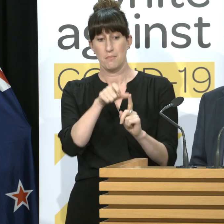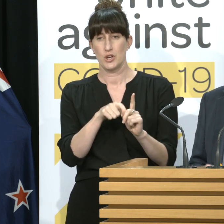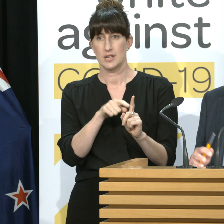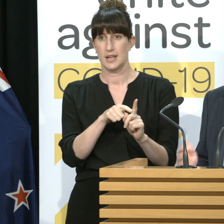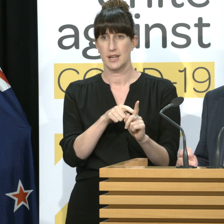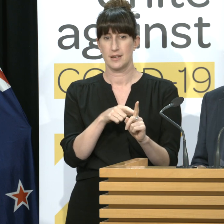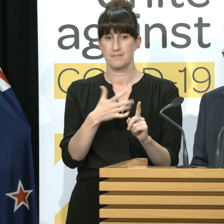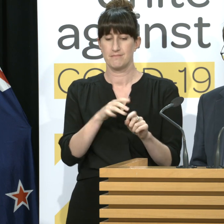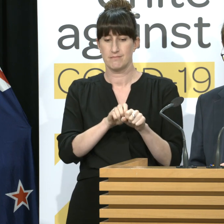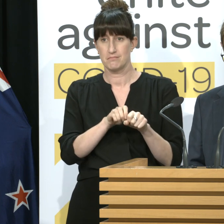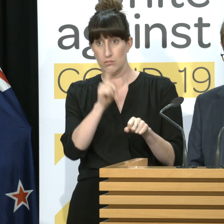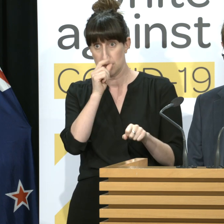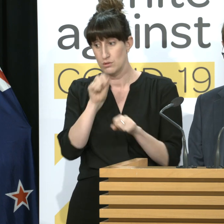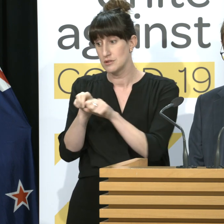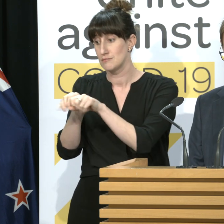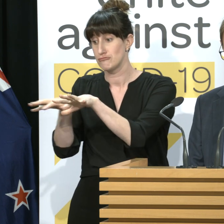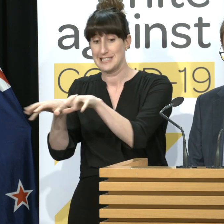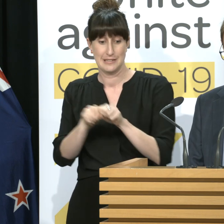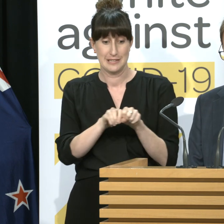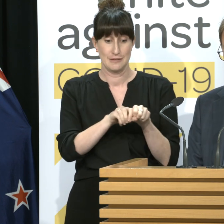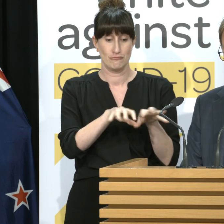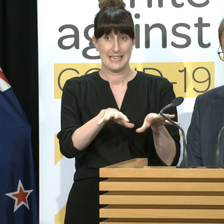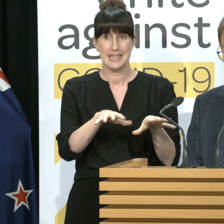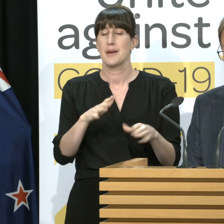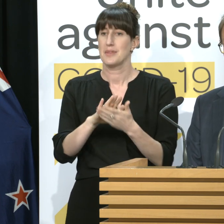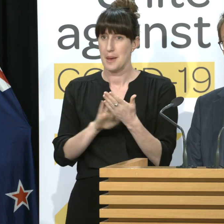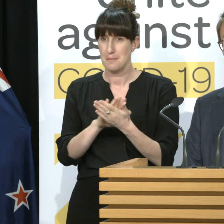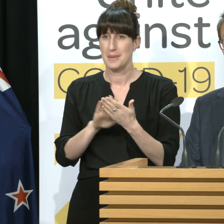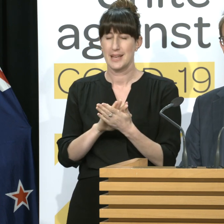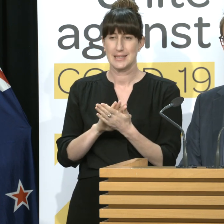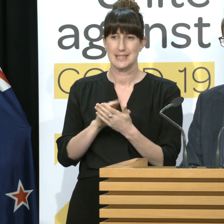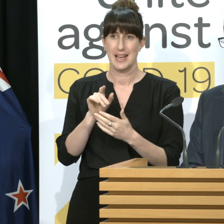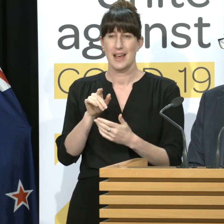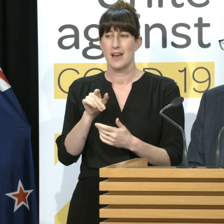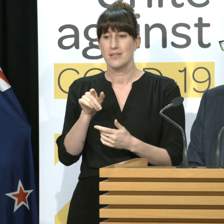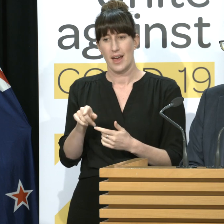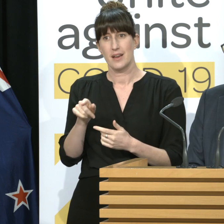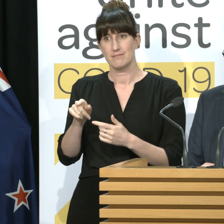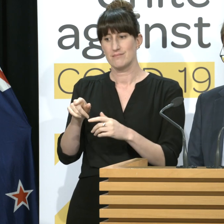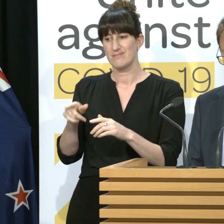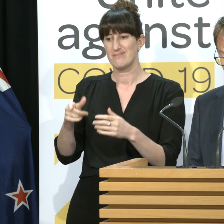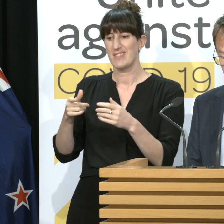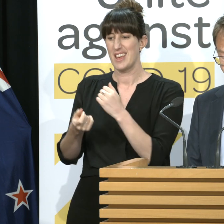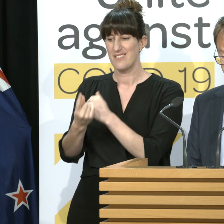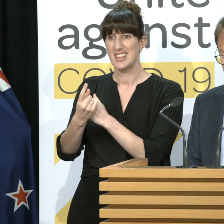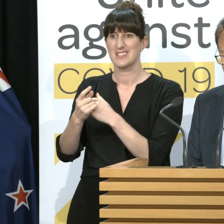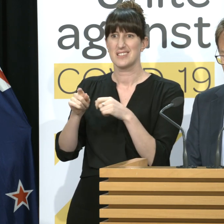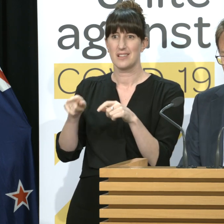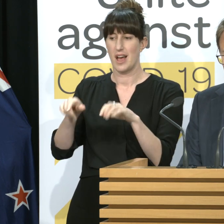around a number of regions and other events canceled. And potentially, people being asked to stay in place in their bubbles.